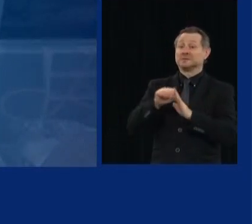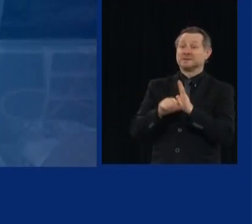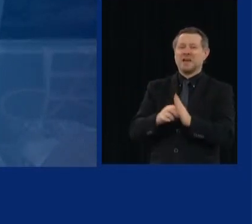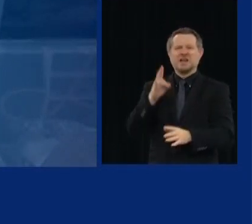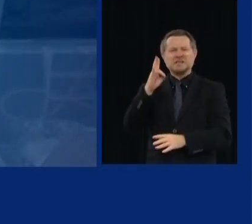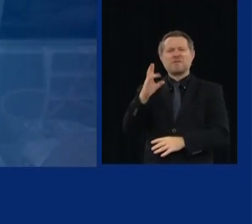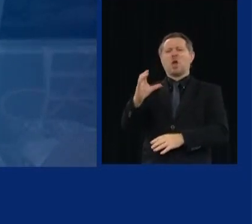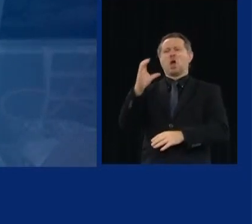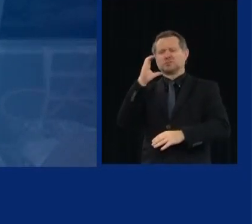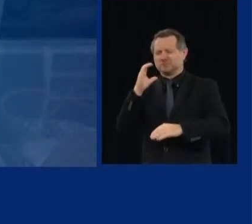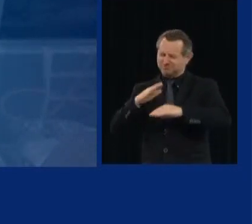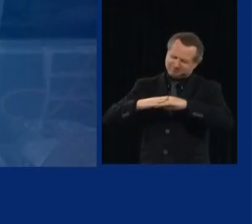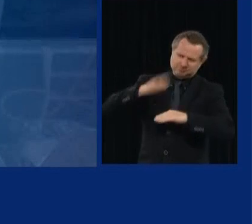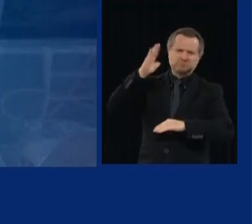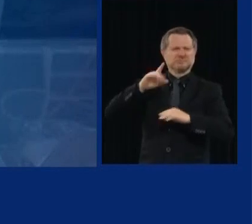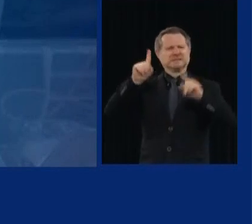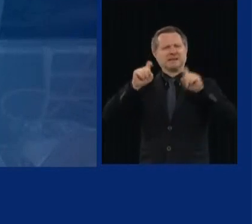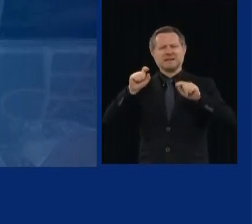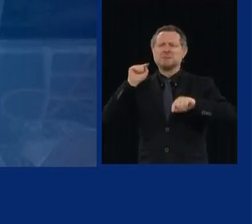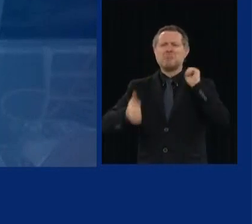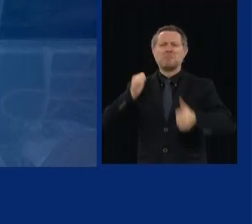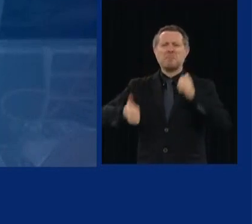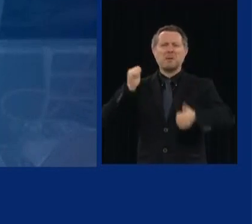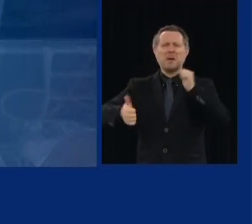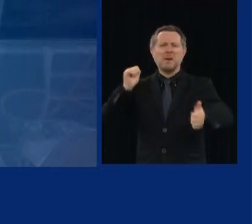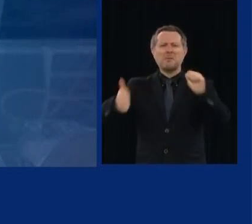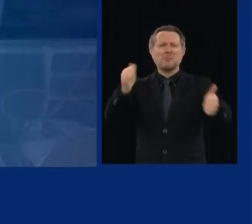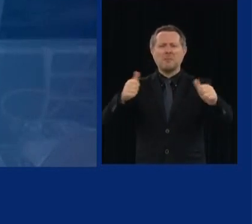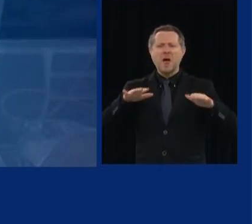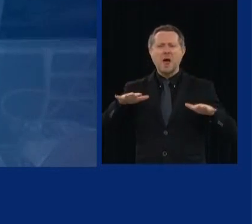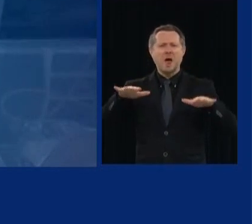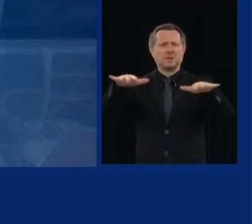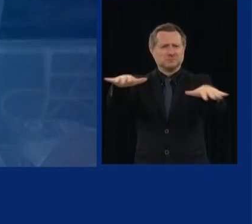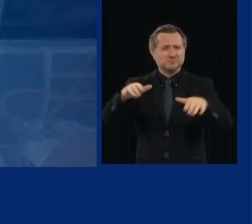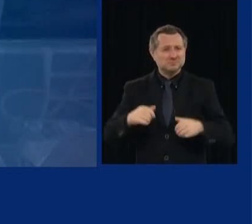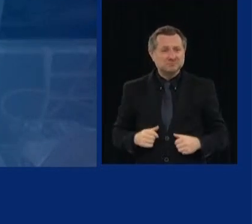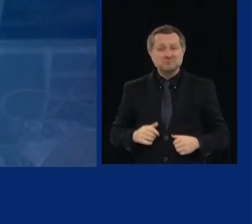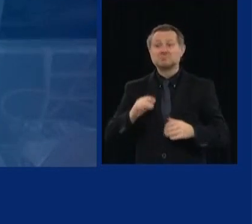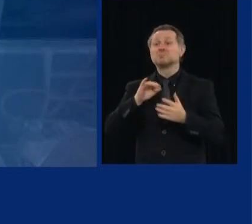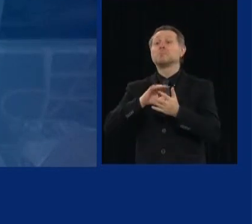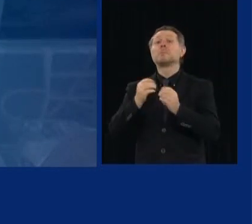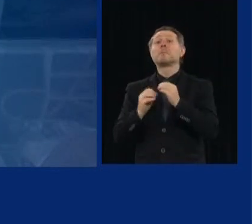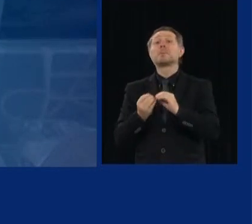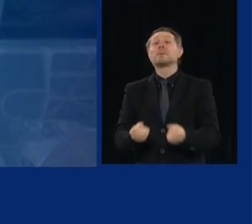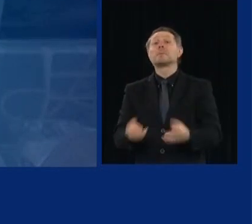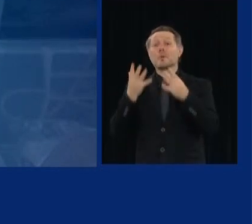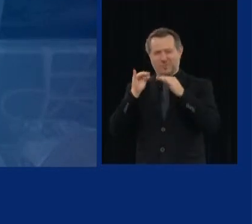TESTING CAPACITY SO WE THANK THEM VERY MUCH FOR THAT. BUT WE HAVE NOW 700 TESTING SITES.